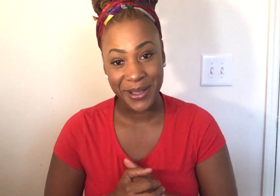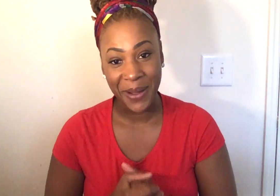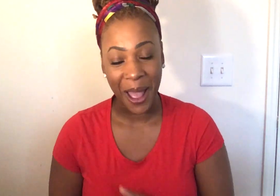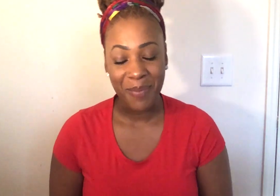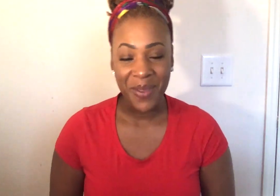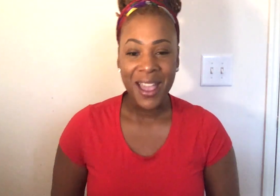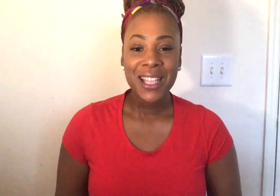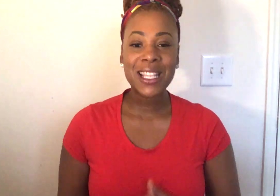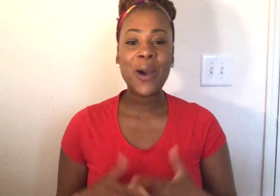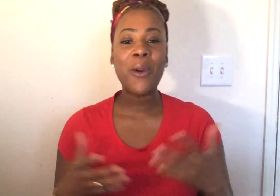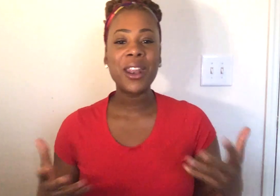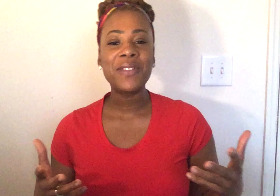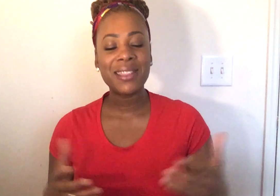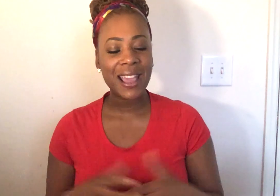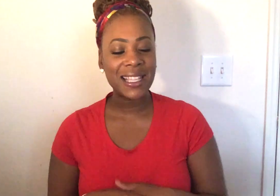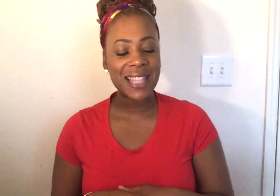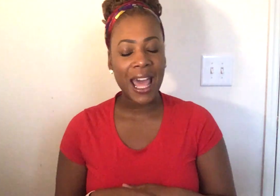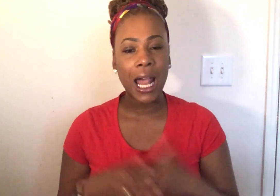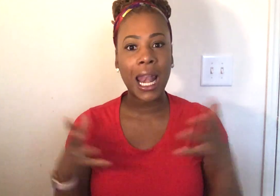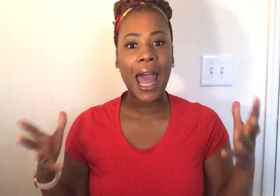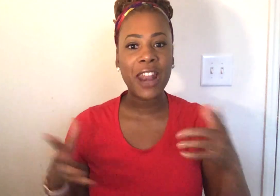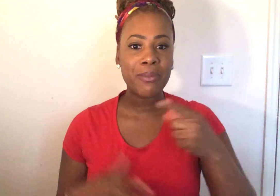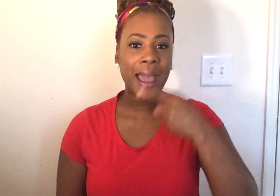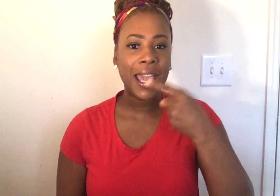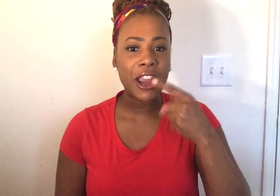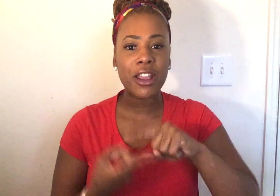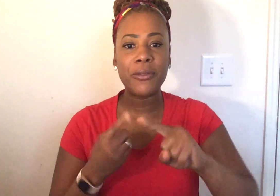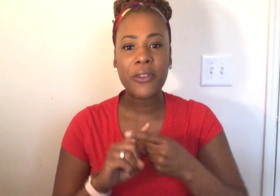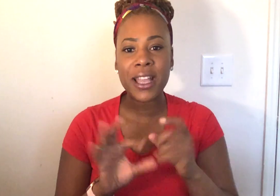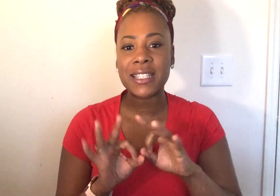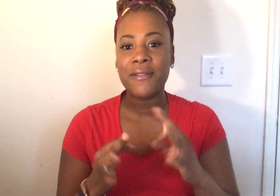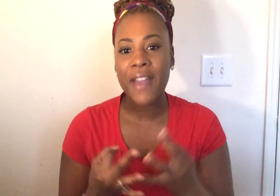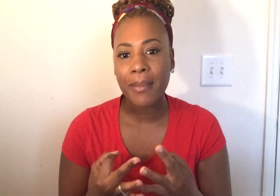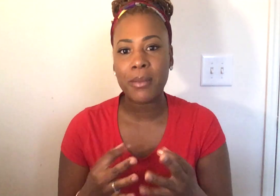okay so one of the things that a lot of my hearing friends and family members